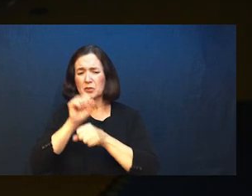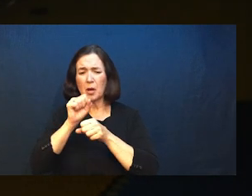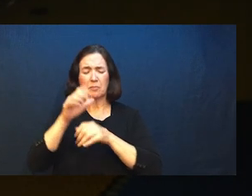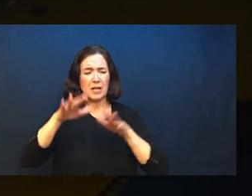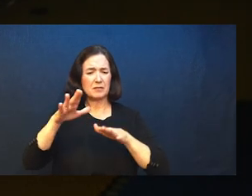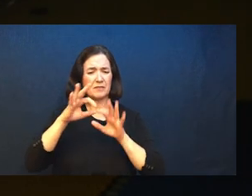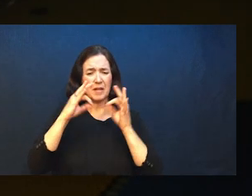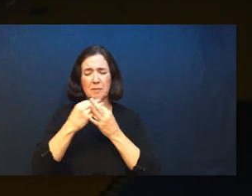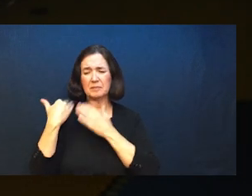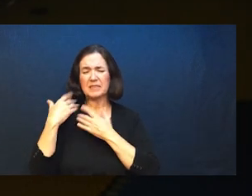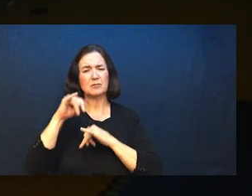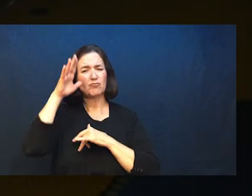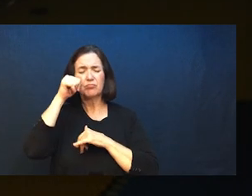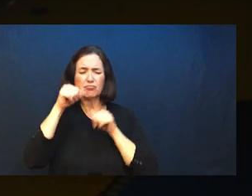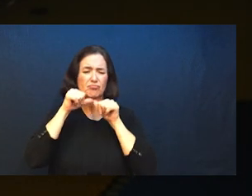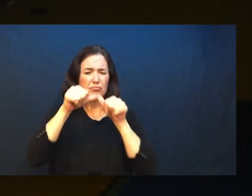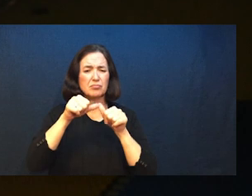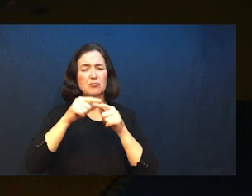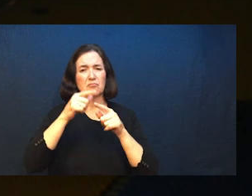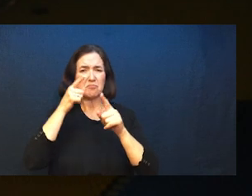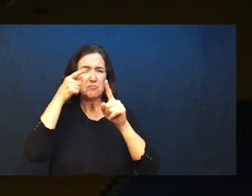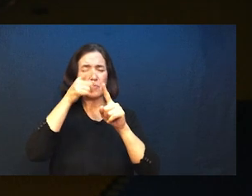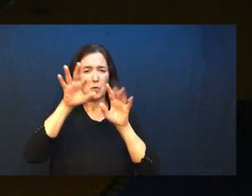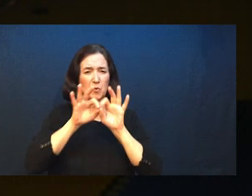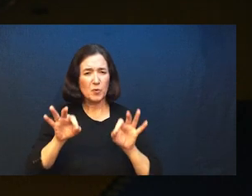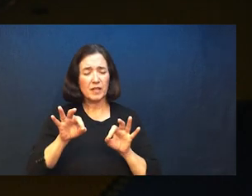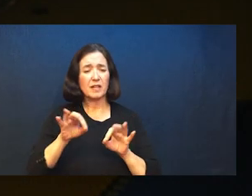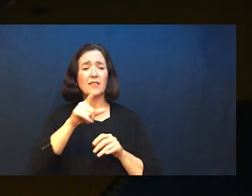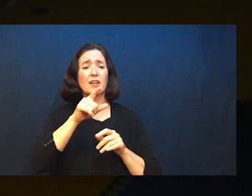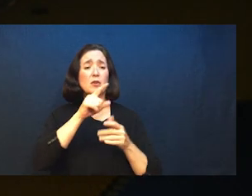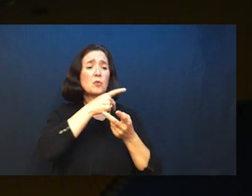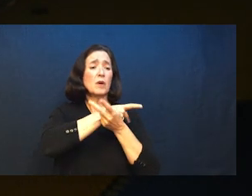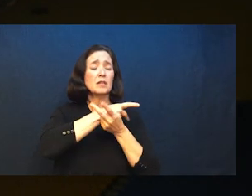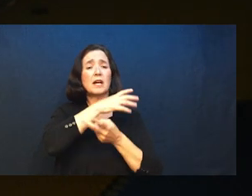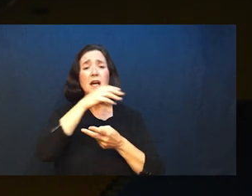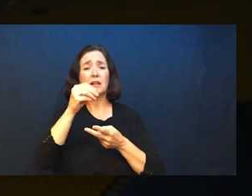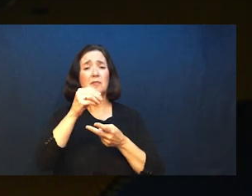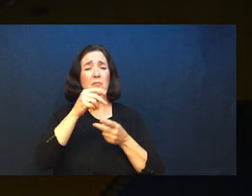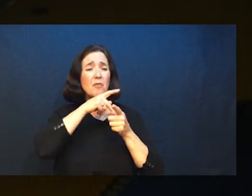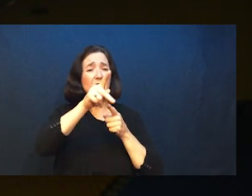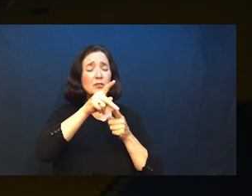balanced family commitments, yet persevered on their path to a degree. I'm proud of our graduate and professional students